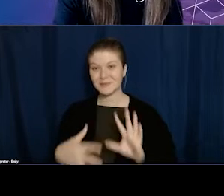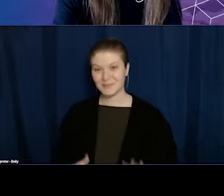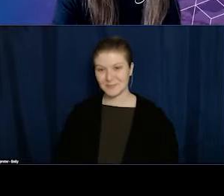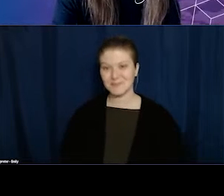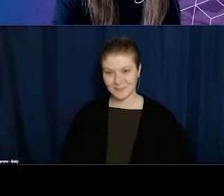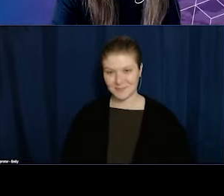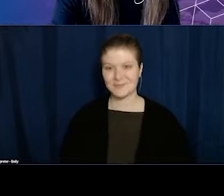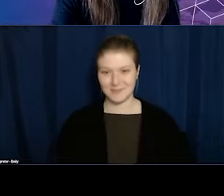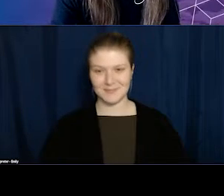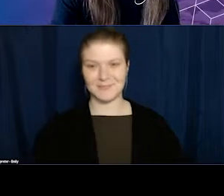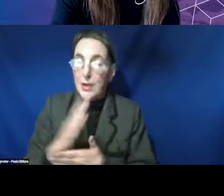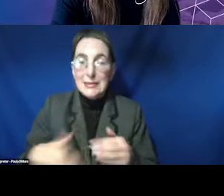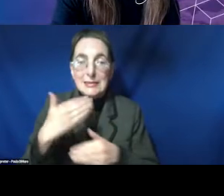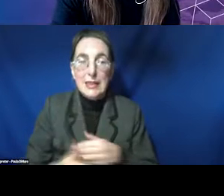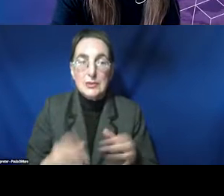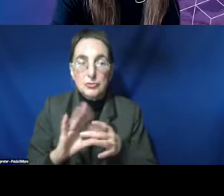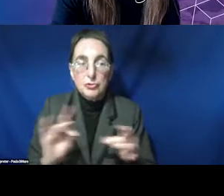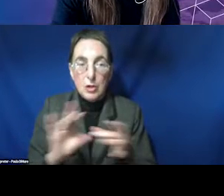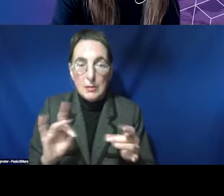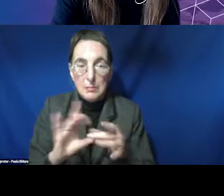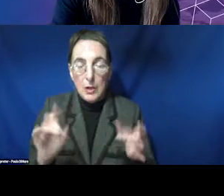Next, I'm going to talk about Research.gov enhancements.